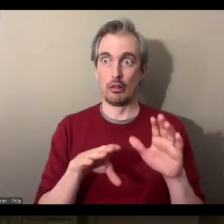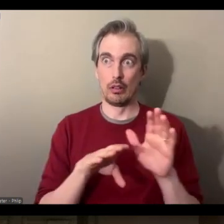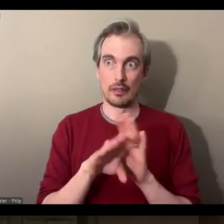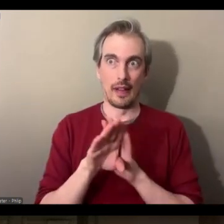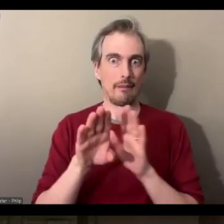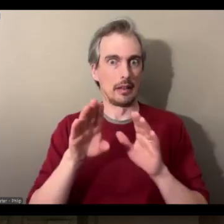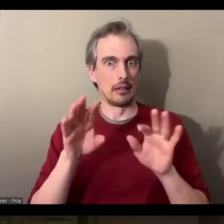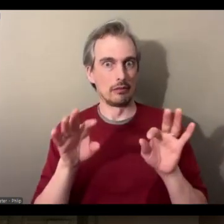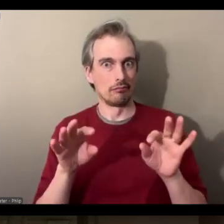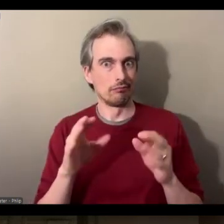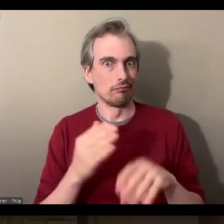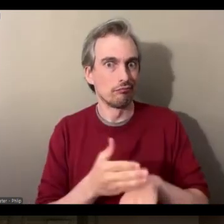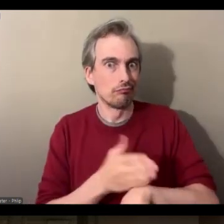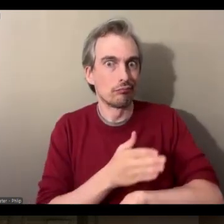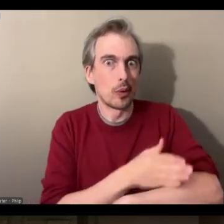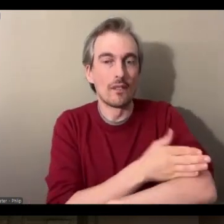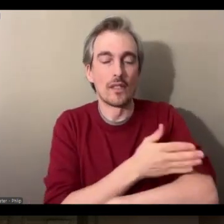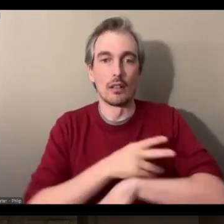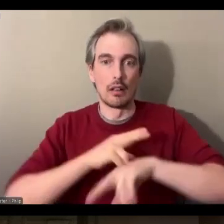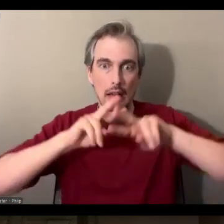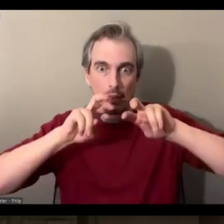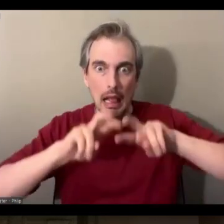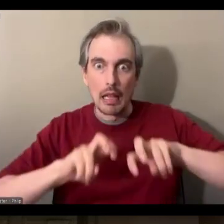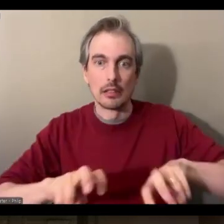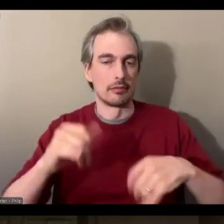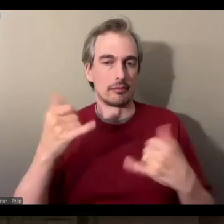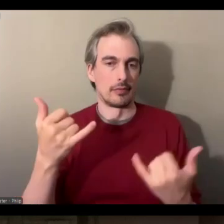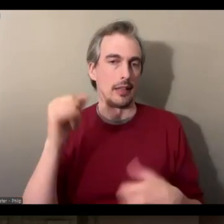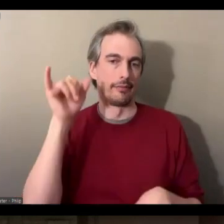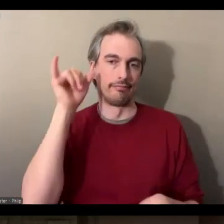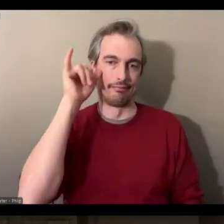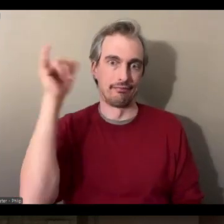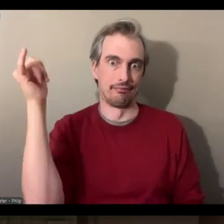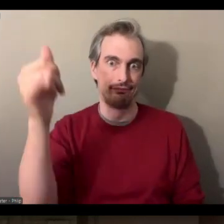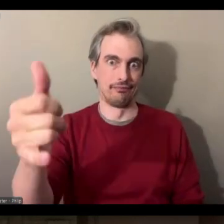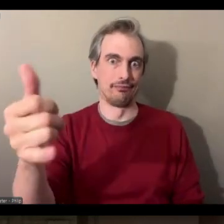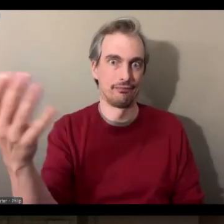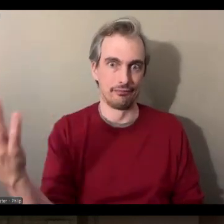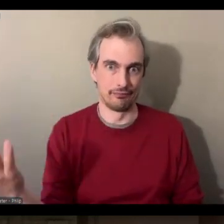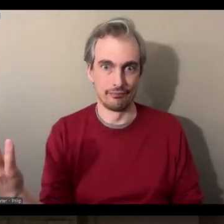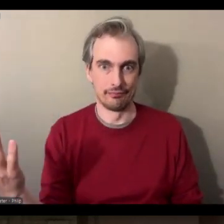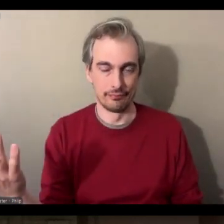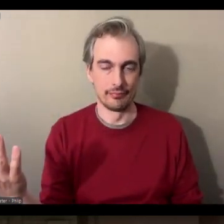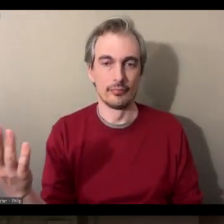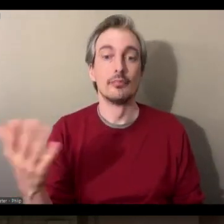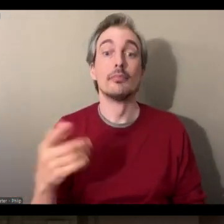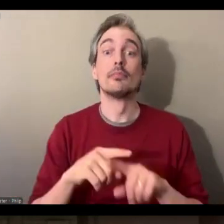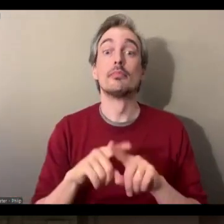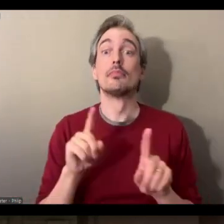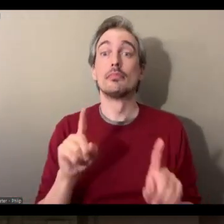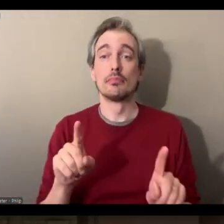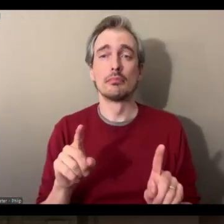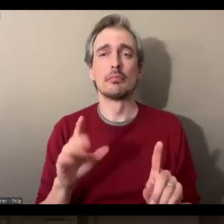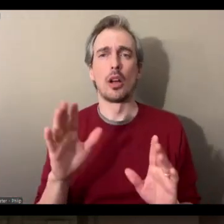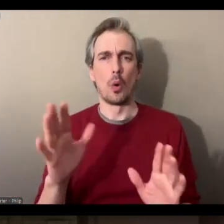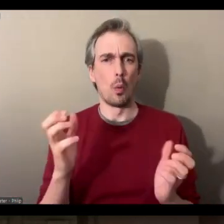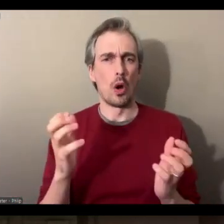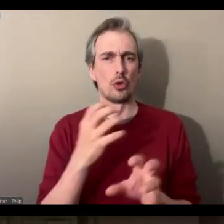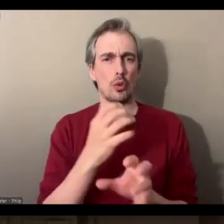Getting to that MVP, and getting to the best possible thing to launch to the world. And